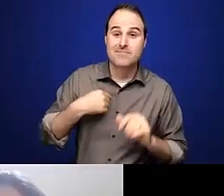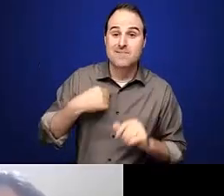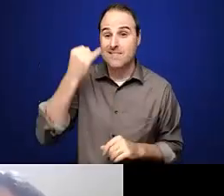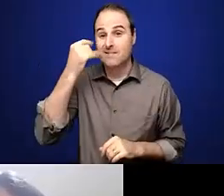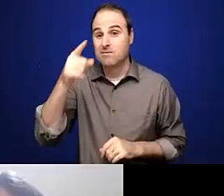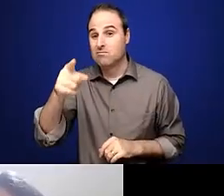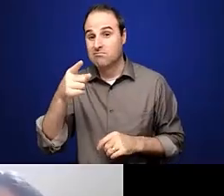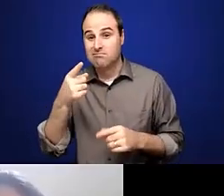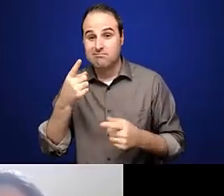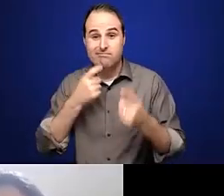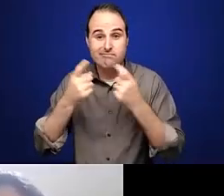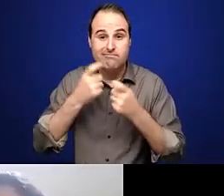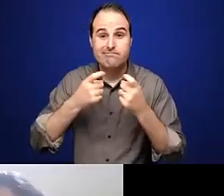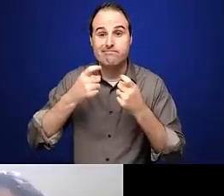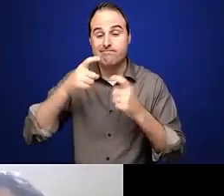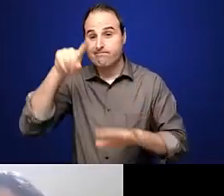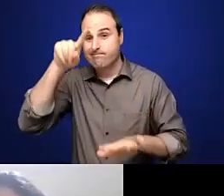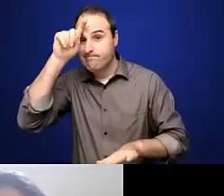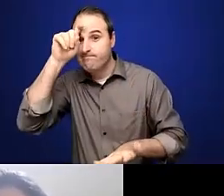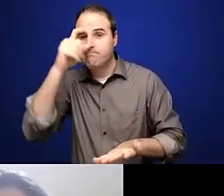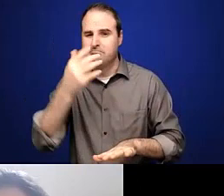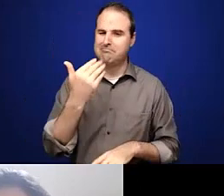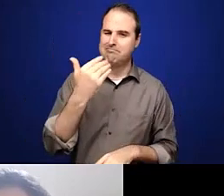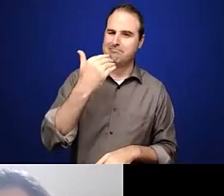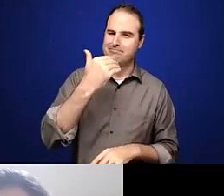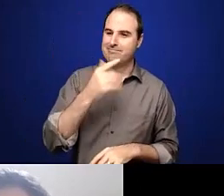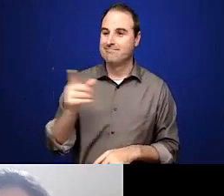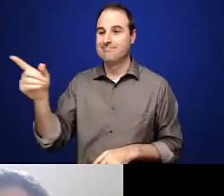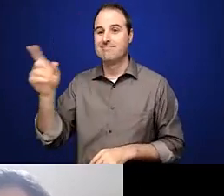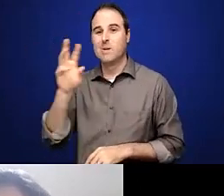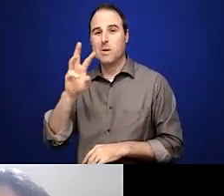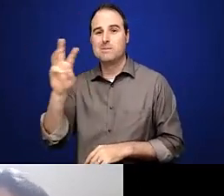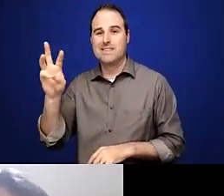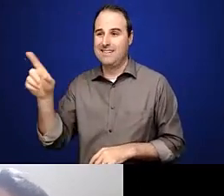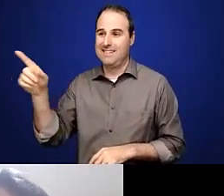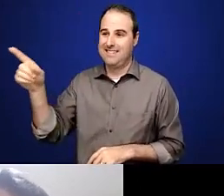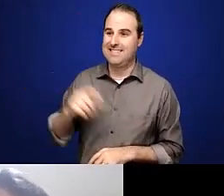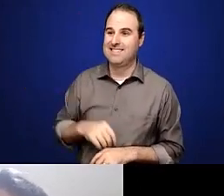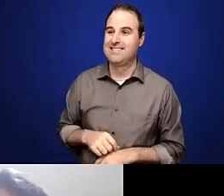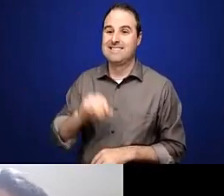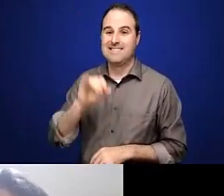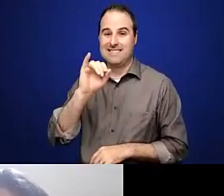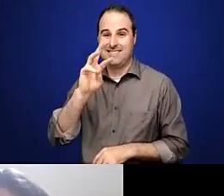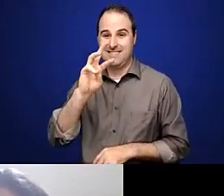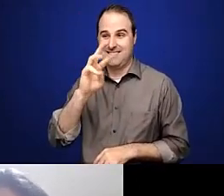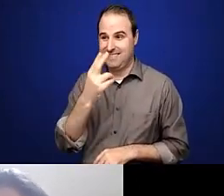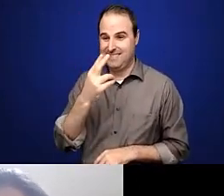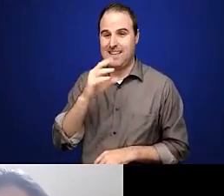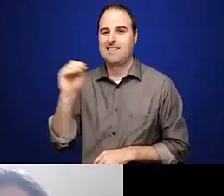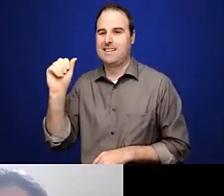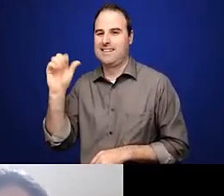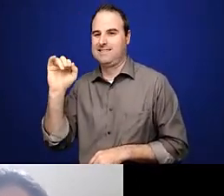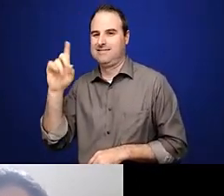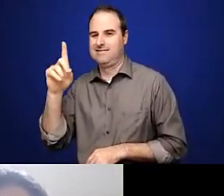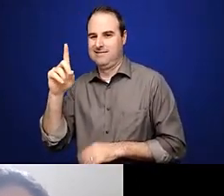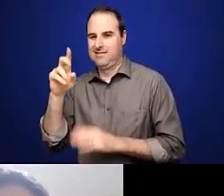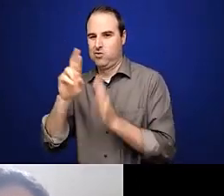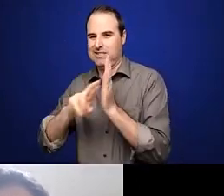And these are the websites for the Institute for Work and Health and the ACED research study. Thank you very much.